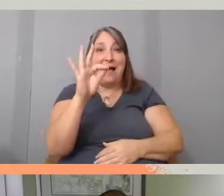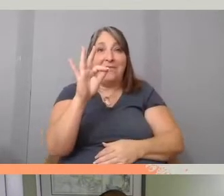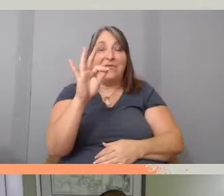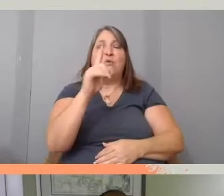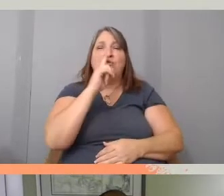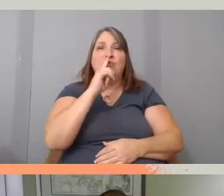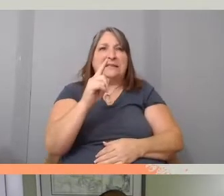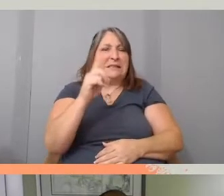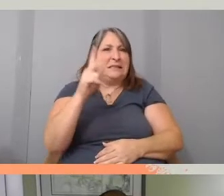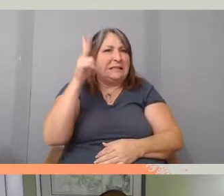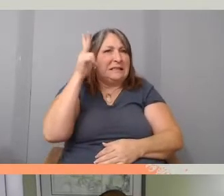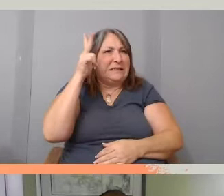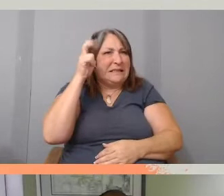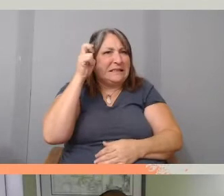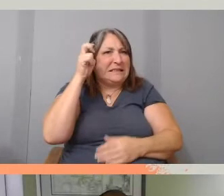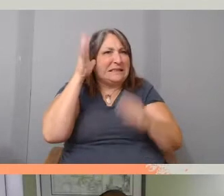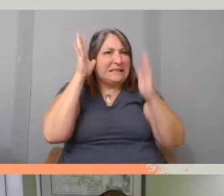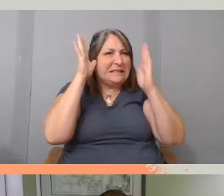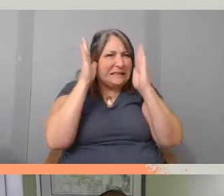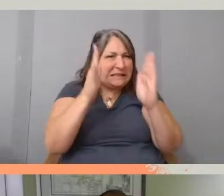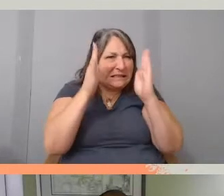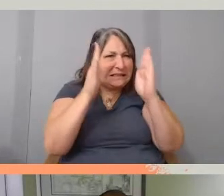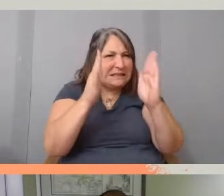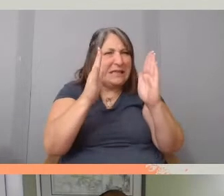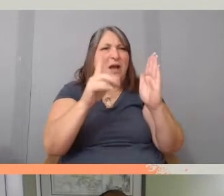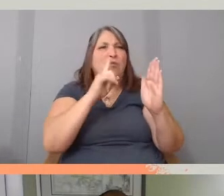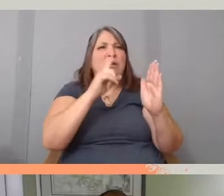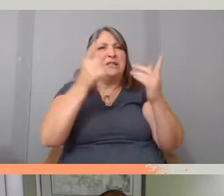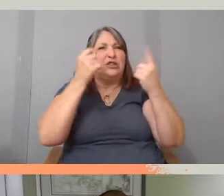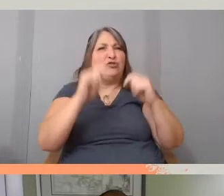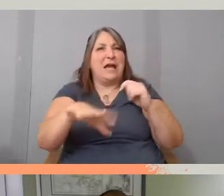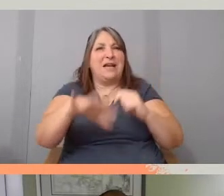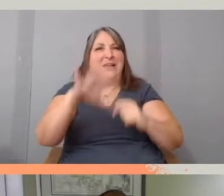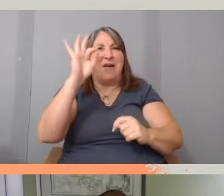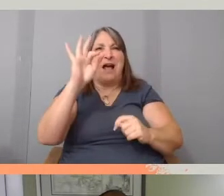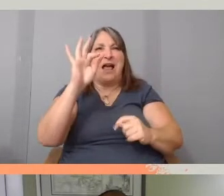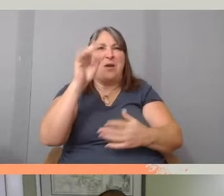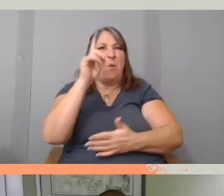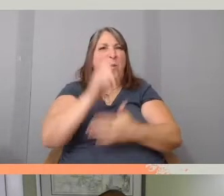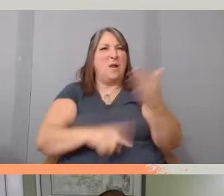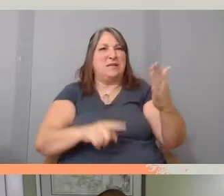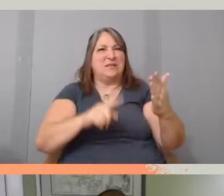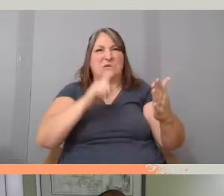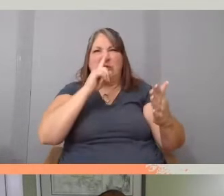and really kind of trying to find the heartbeat of this particular story.